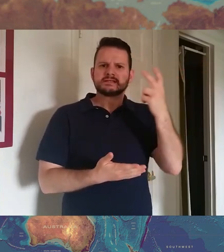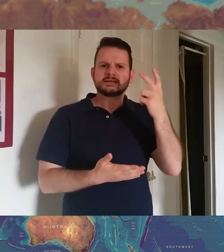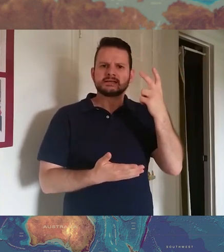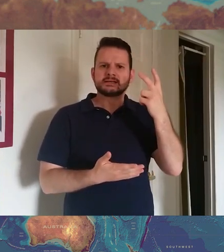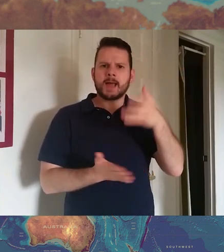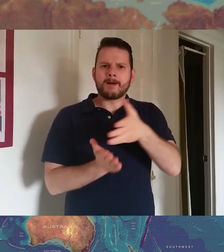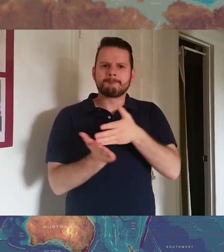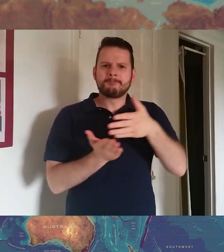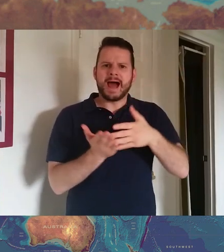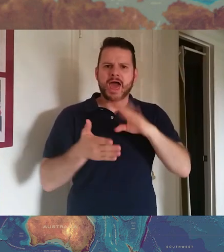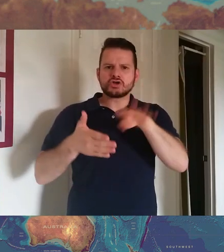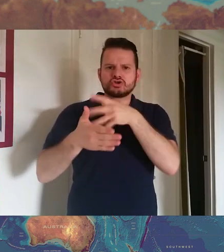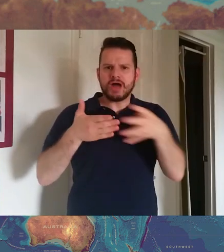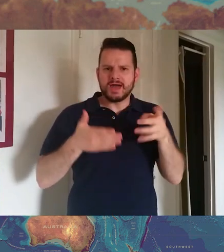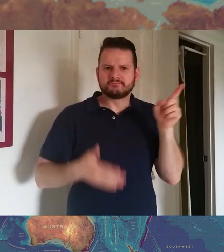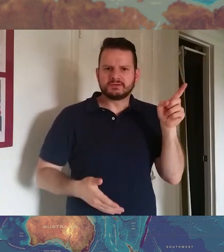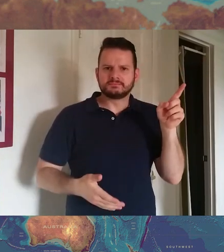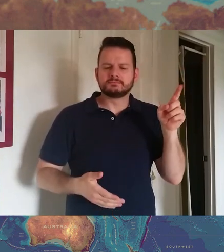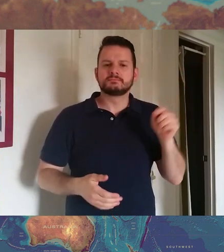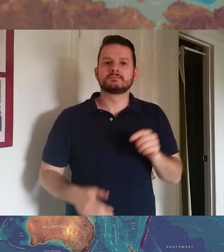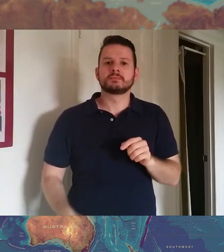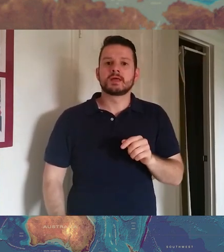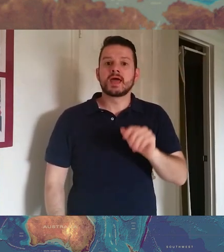Here's the pie chart.